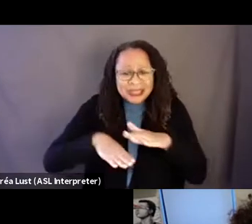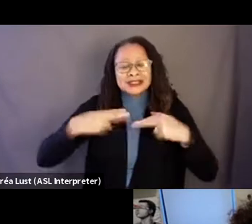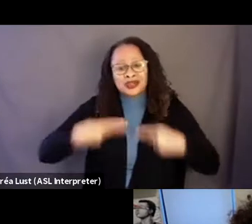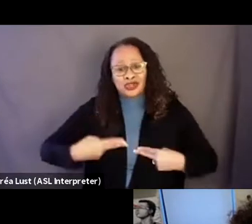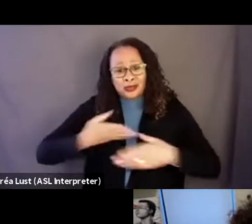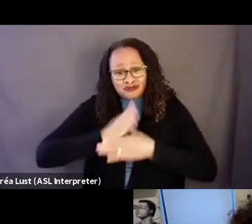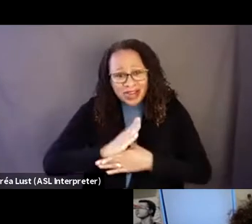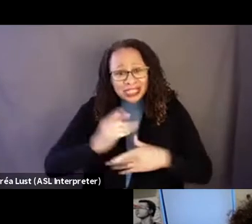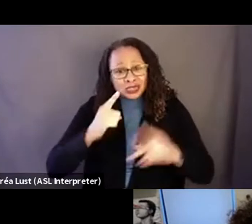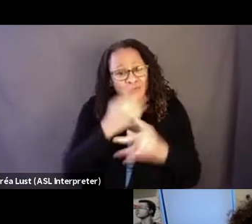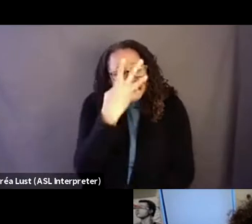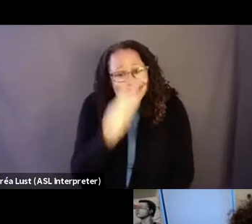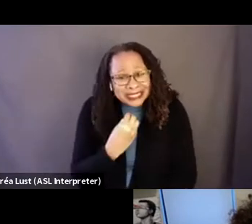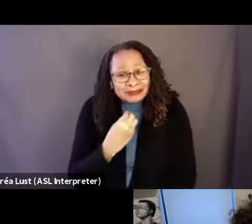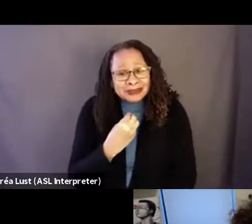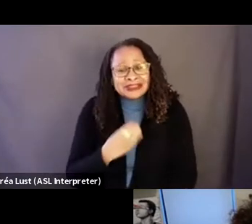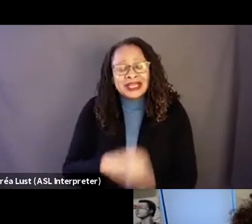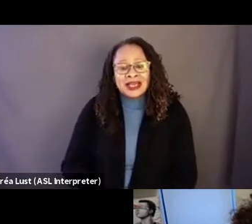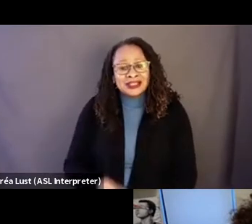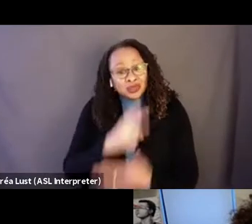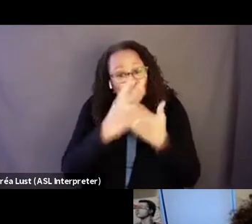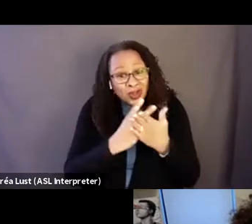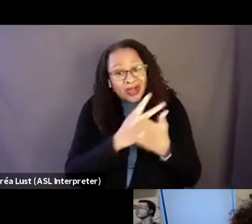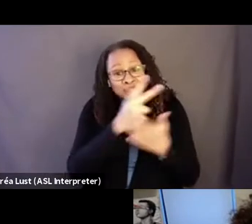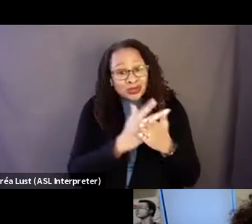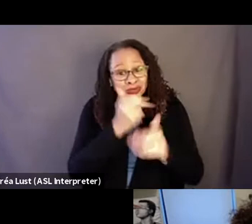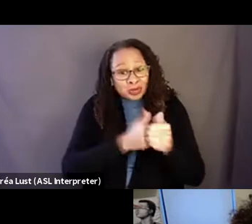And so this is like how far gone we are in the US.